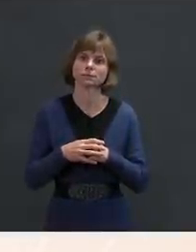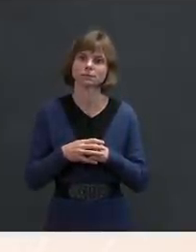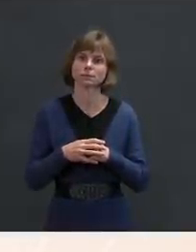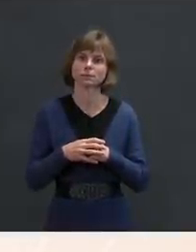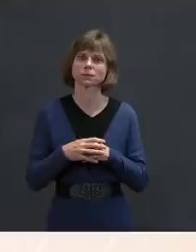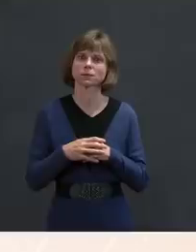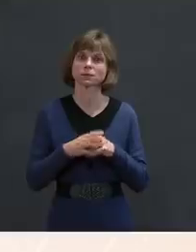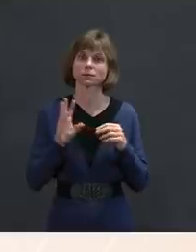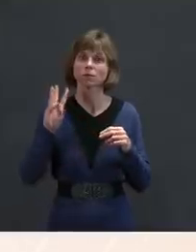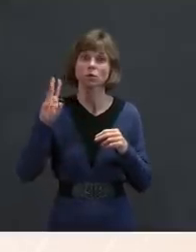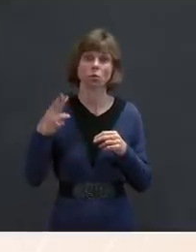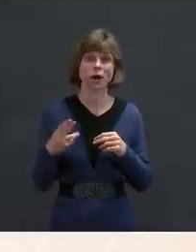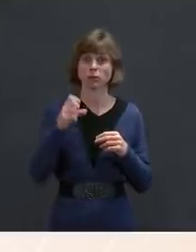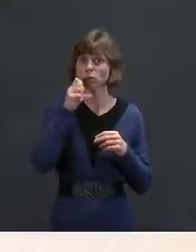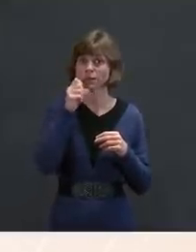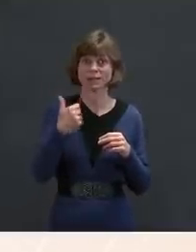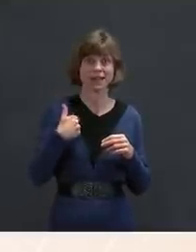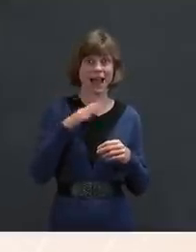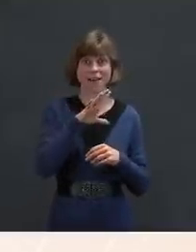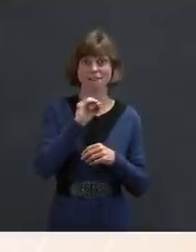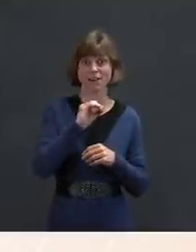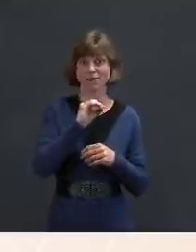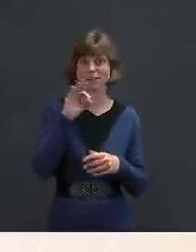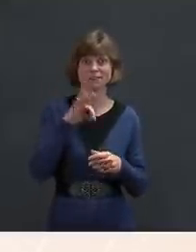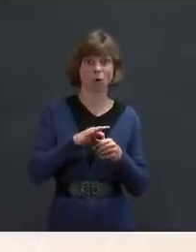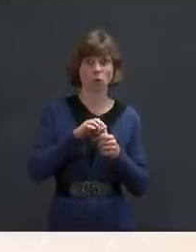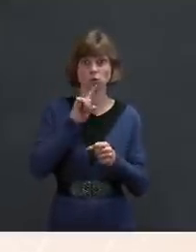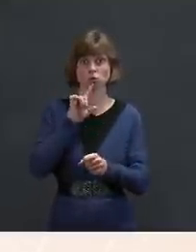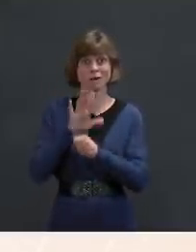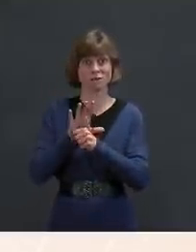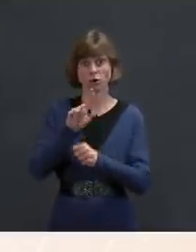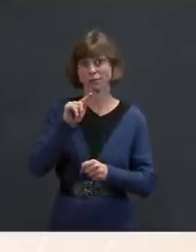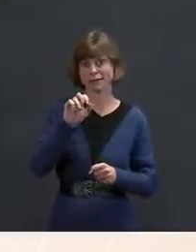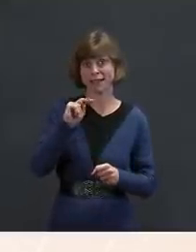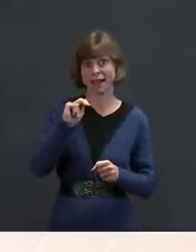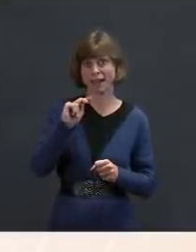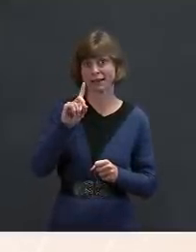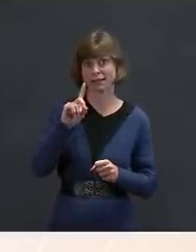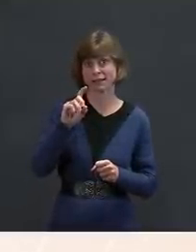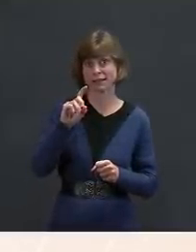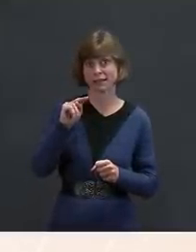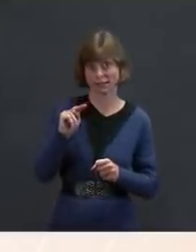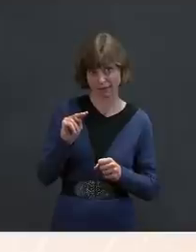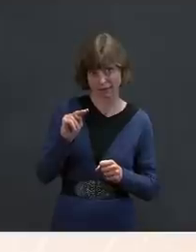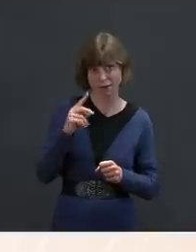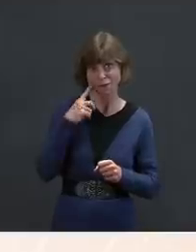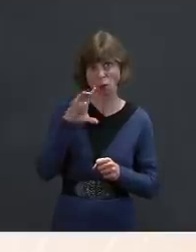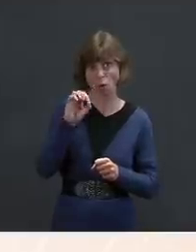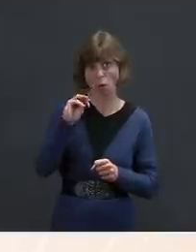to confirm Neera Tanden as OMB Director, and yet we've heard from the White House Chief of Staff say that the White House is -- they're going to fight their guts out --